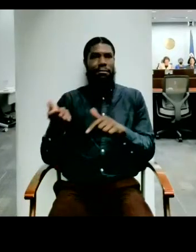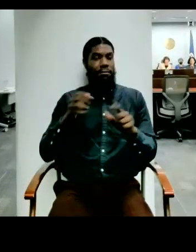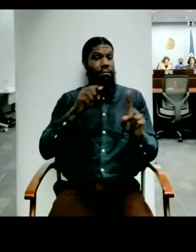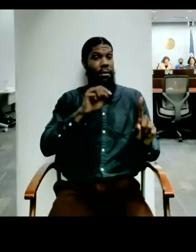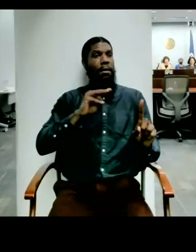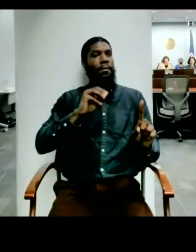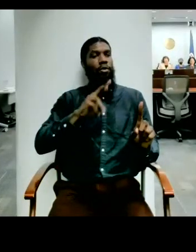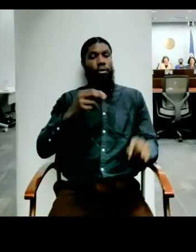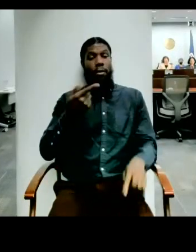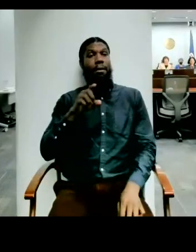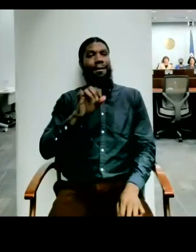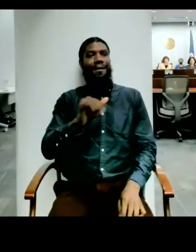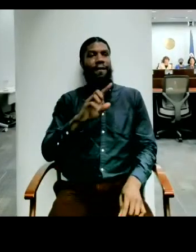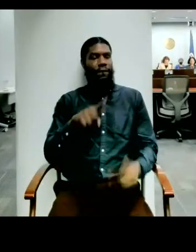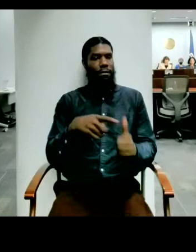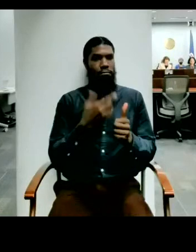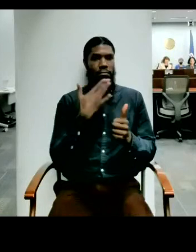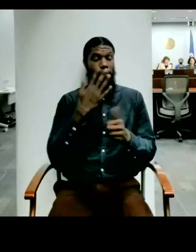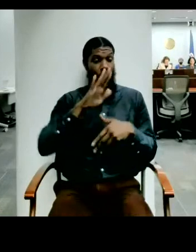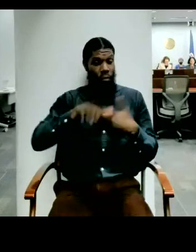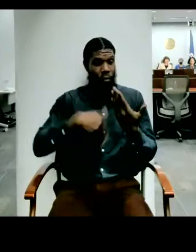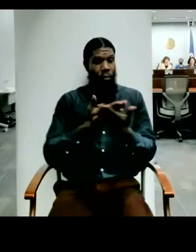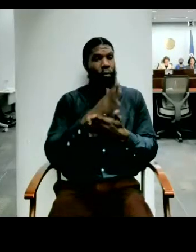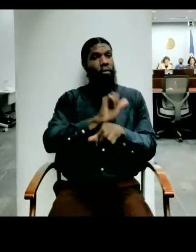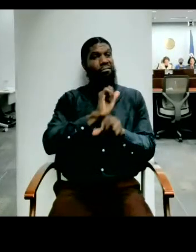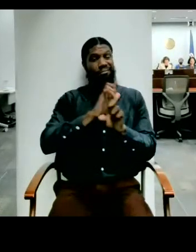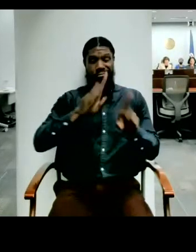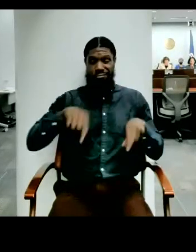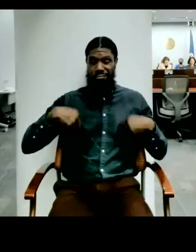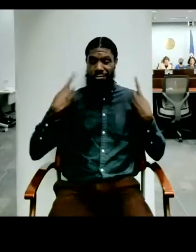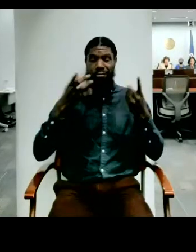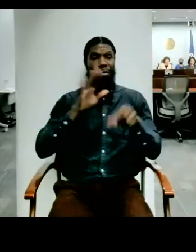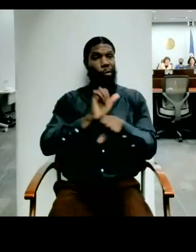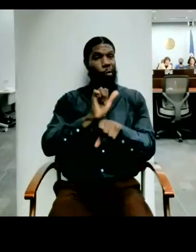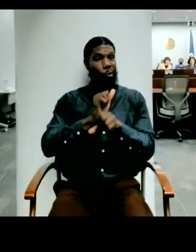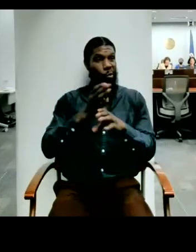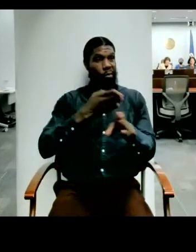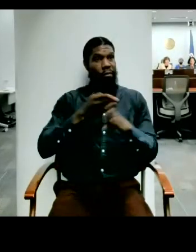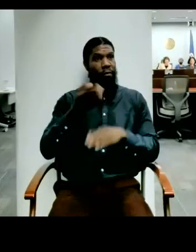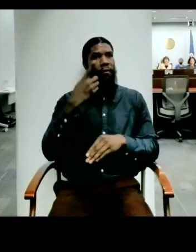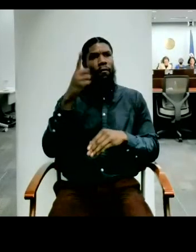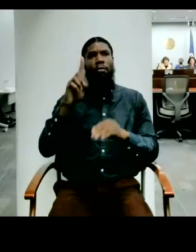thank you for all of the work you've done over your career to promote diversity and